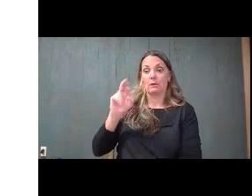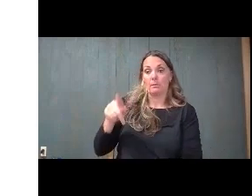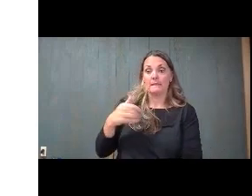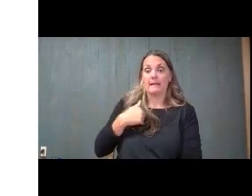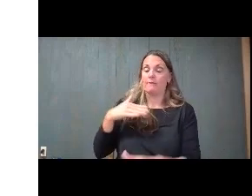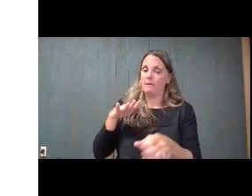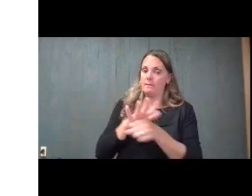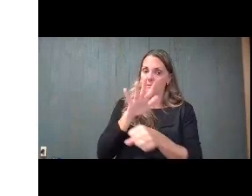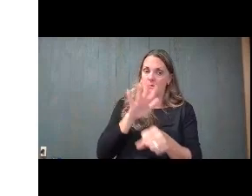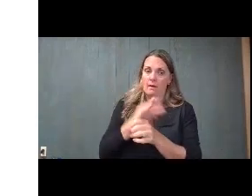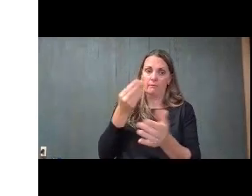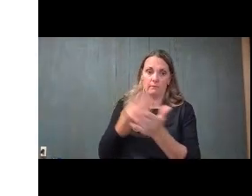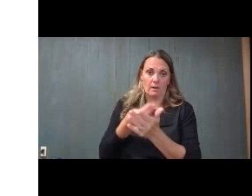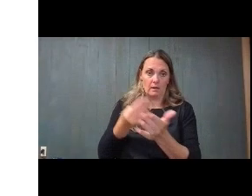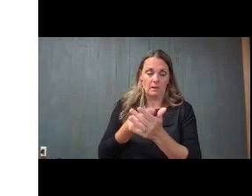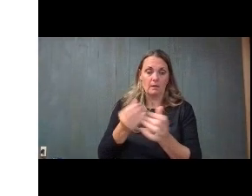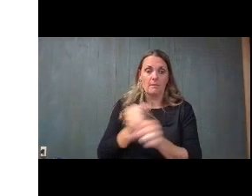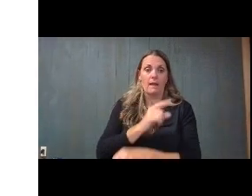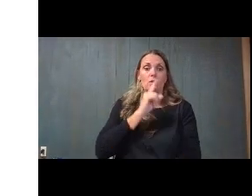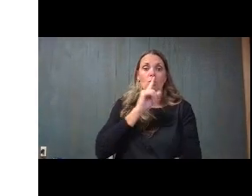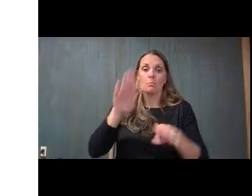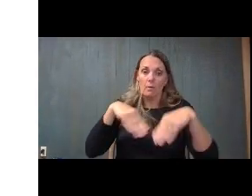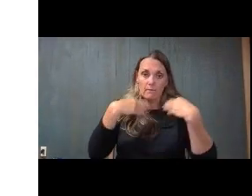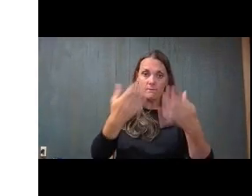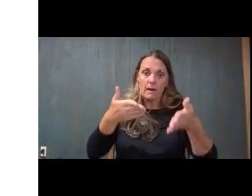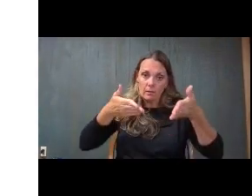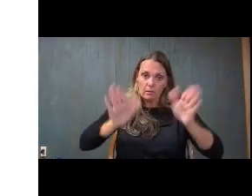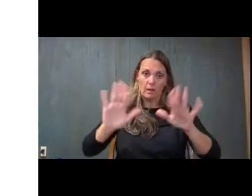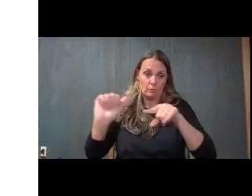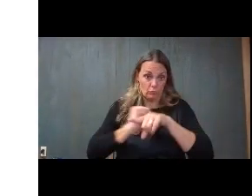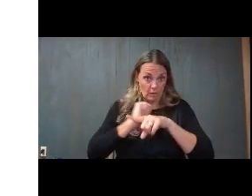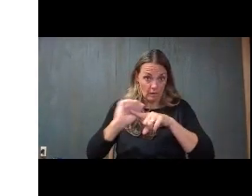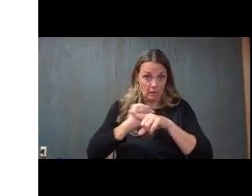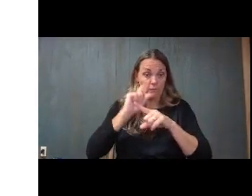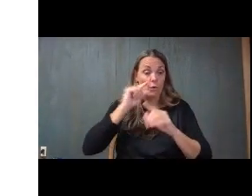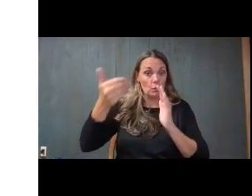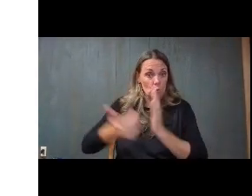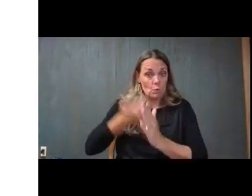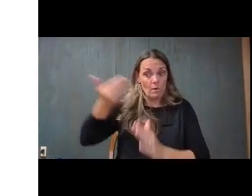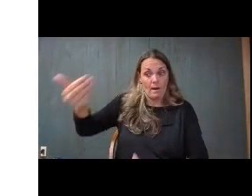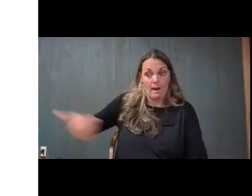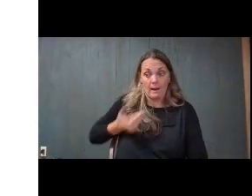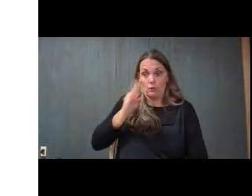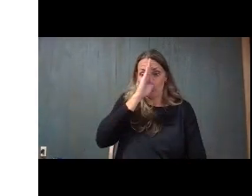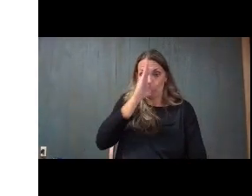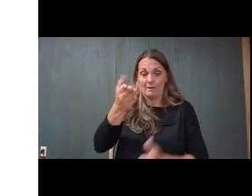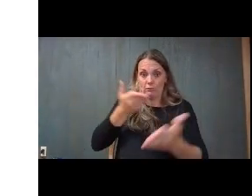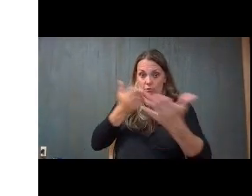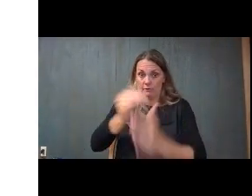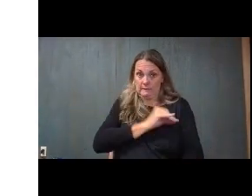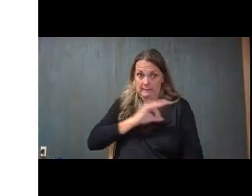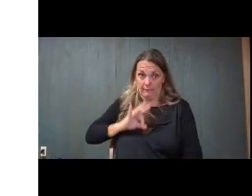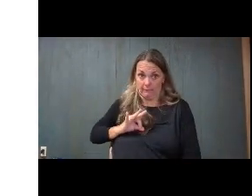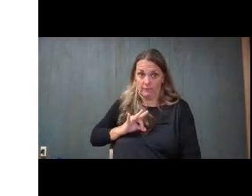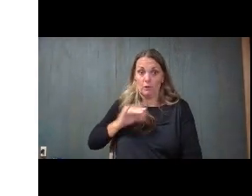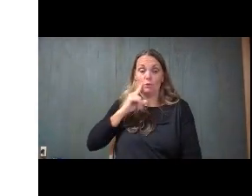funding in order to provide allowable training for newly hired direct service staff to effectively carry out